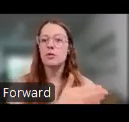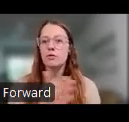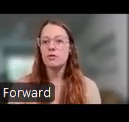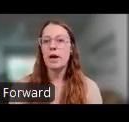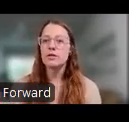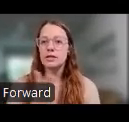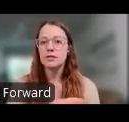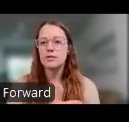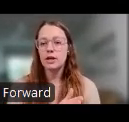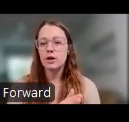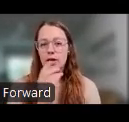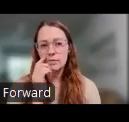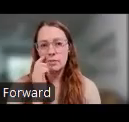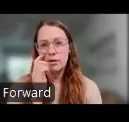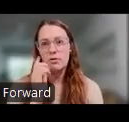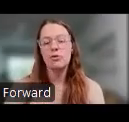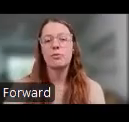because I'll refer back to this video as we go through the